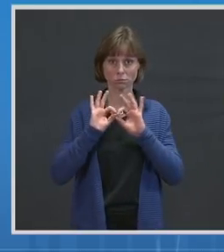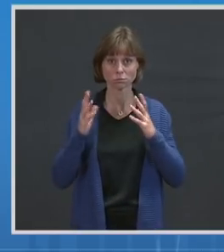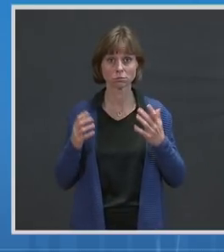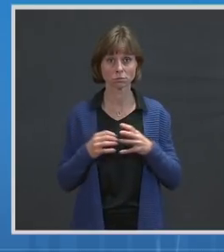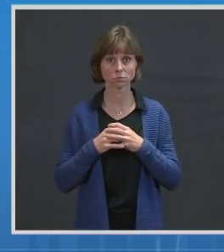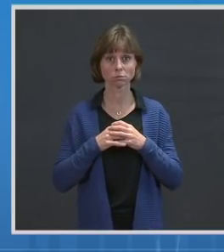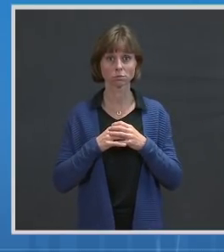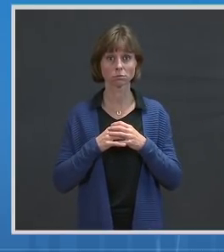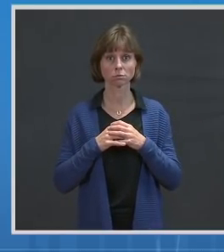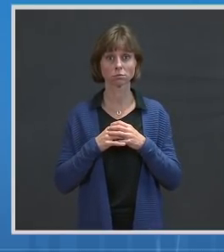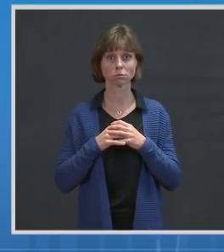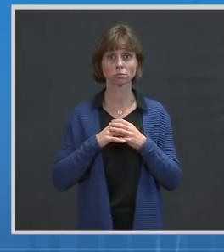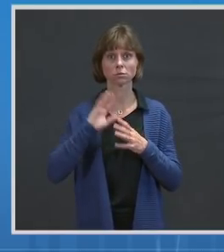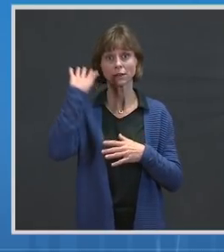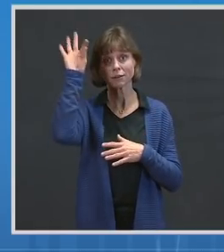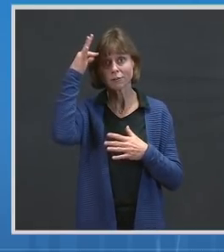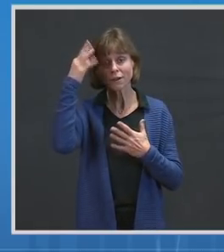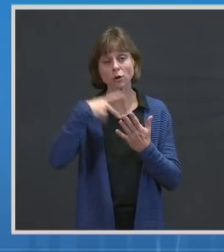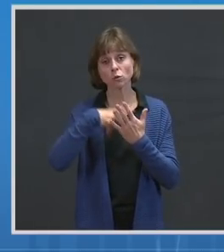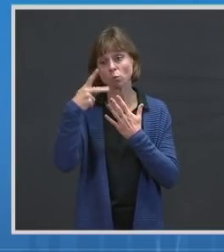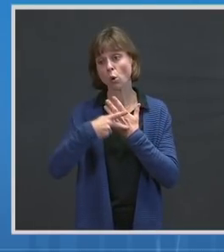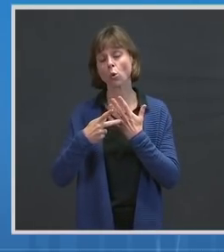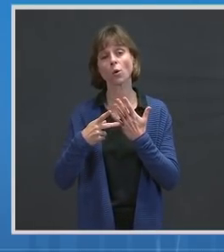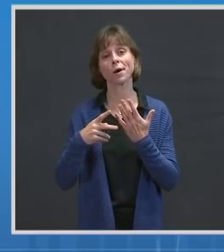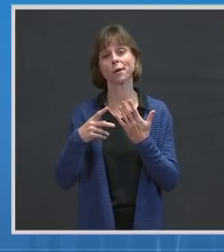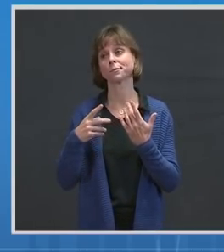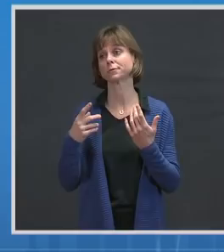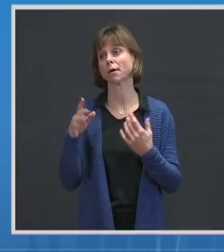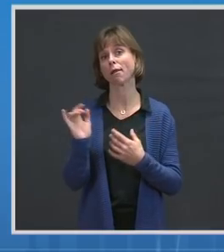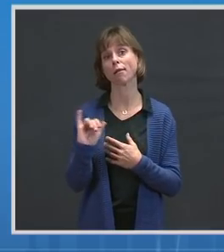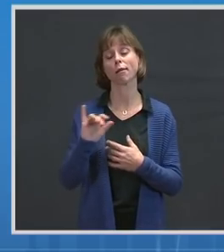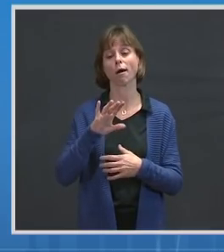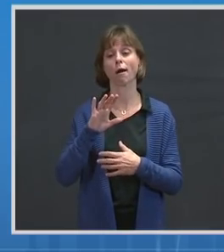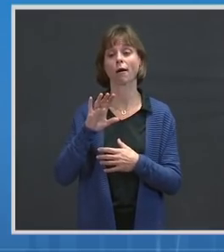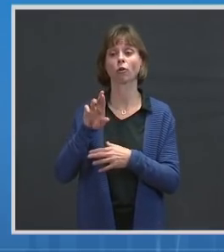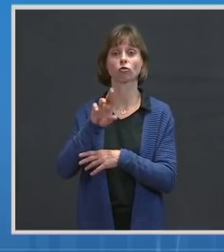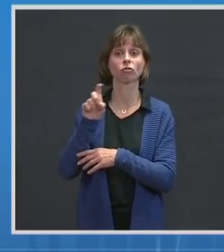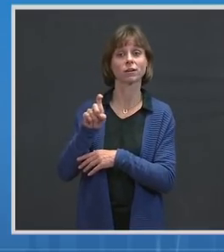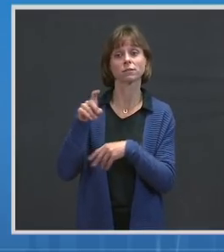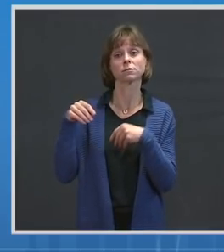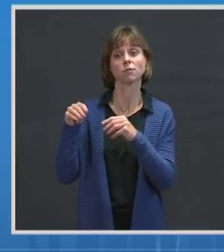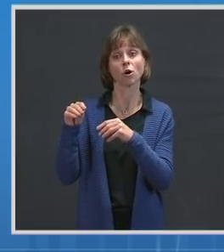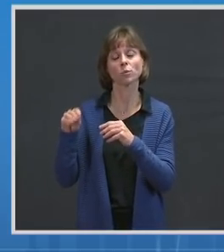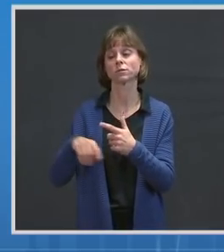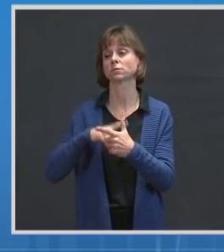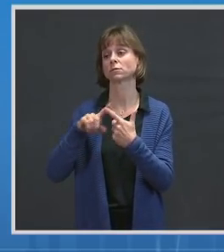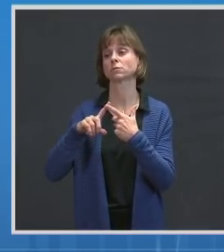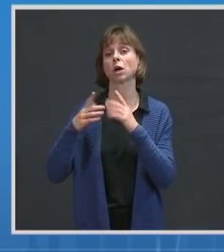those include the community health center partnerships, retail pharmacy program, the community vaccination centers,